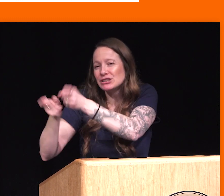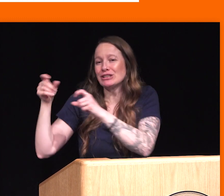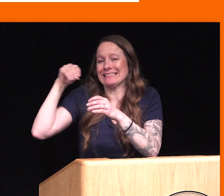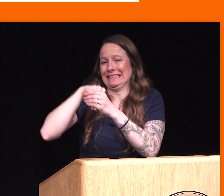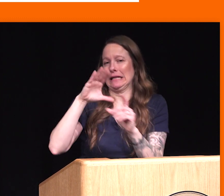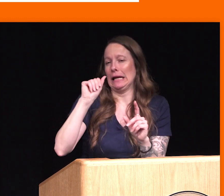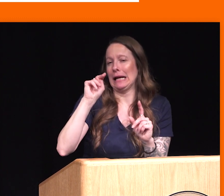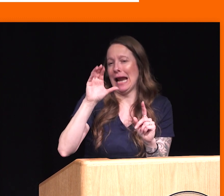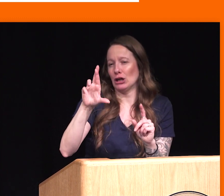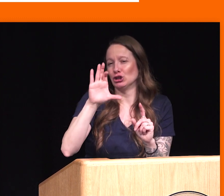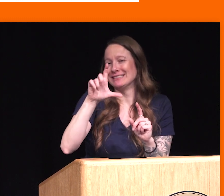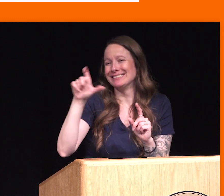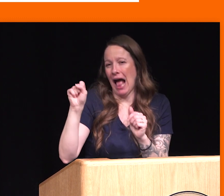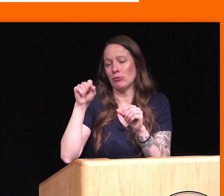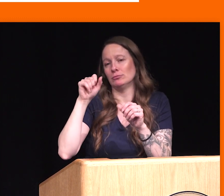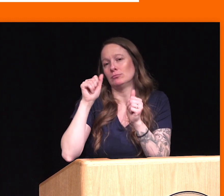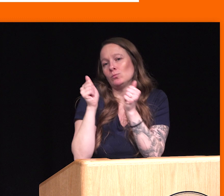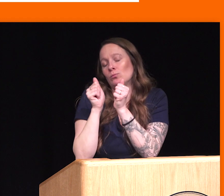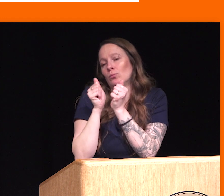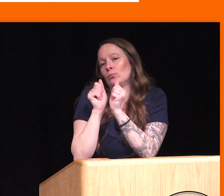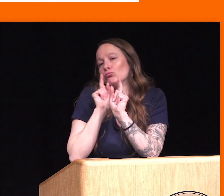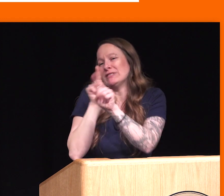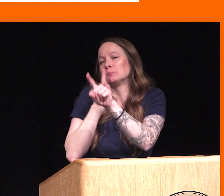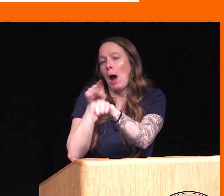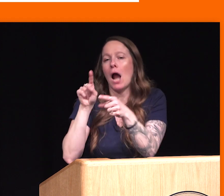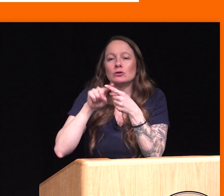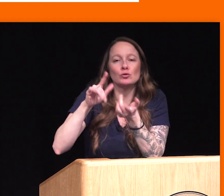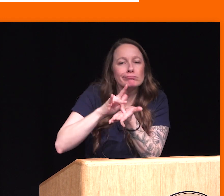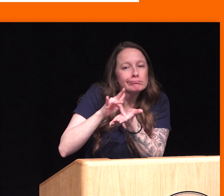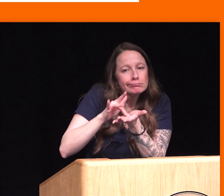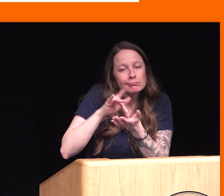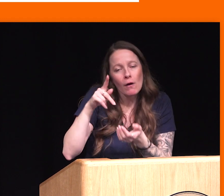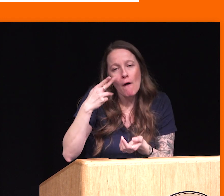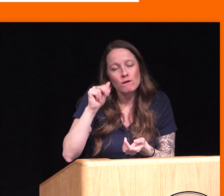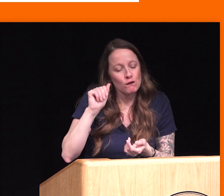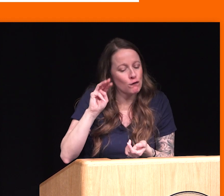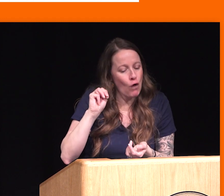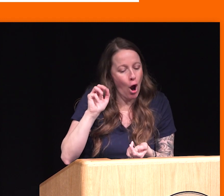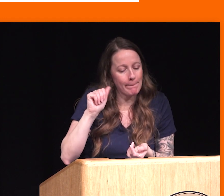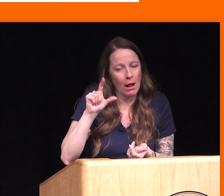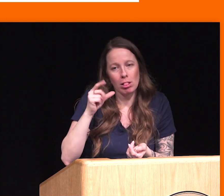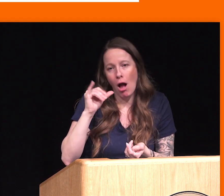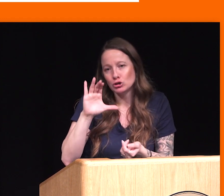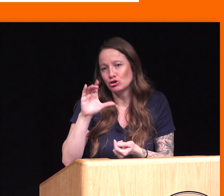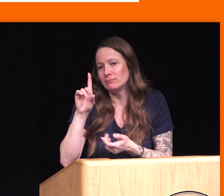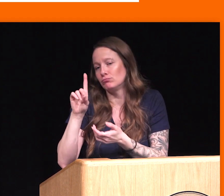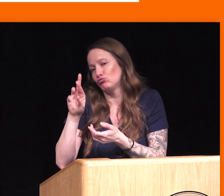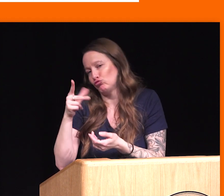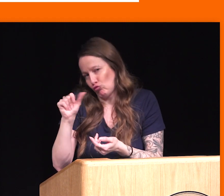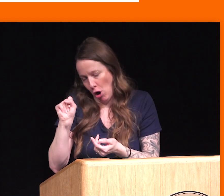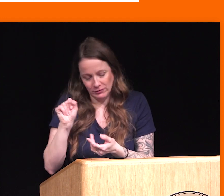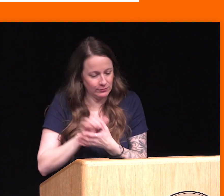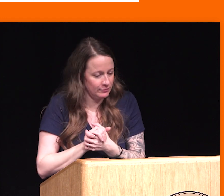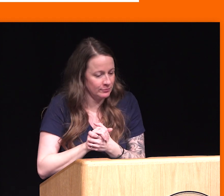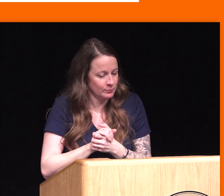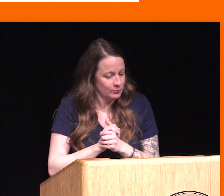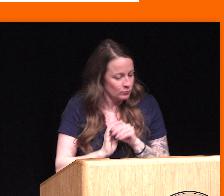novel metabolic changes in cancer cells and how they respond to pharmacological drugs.